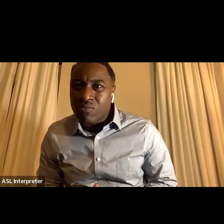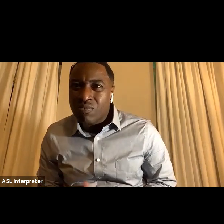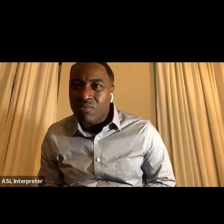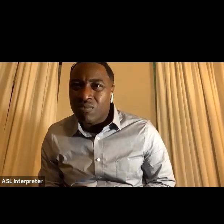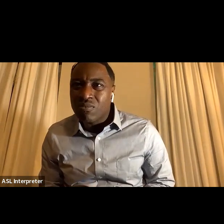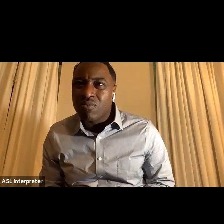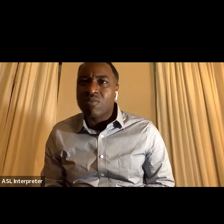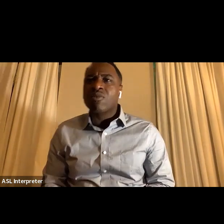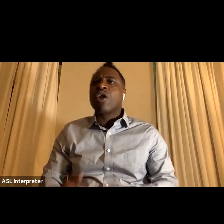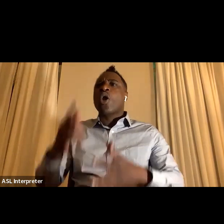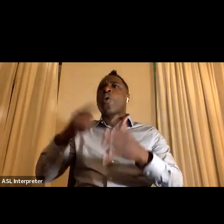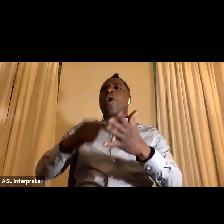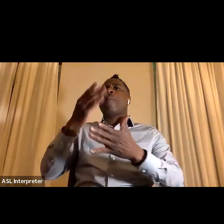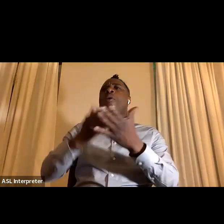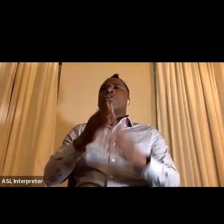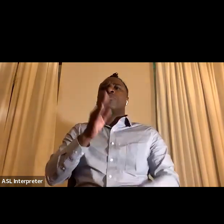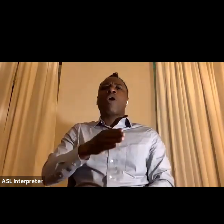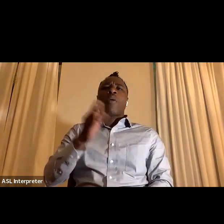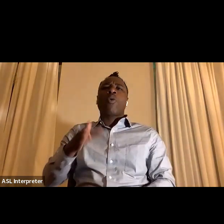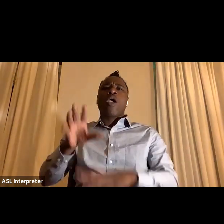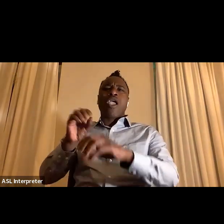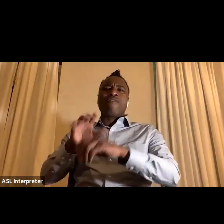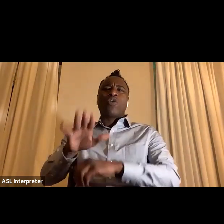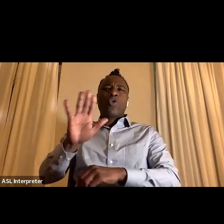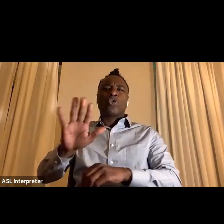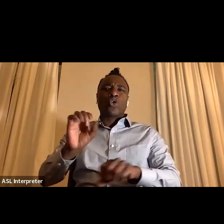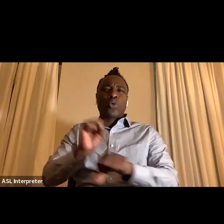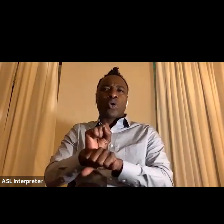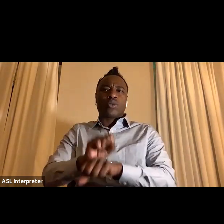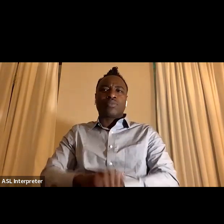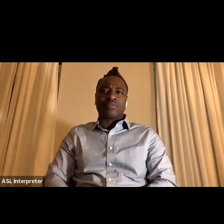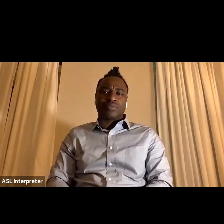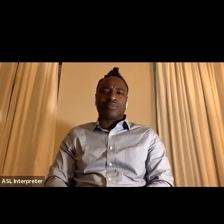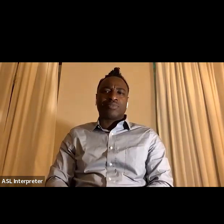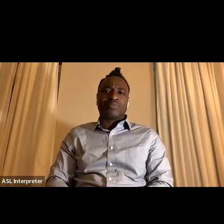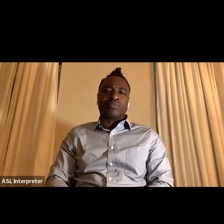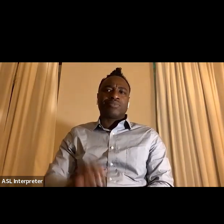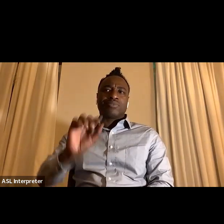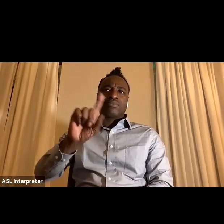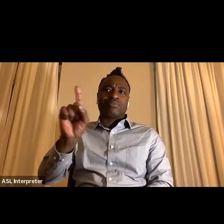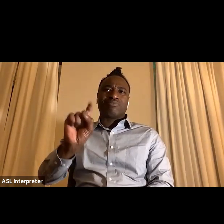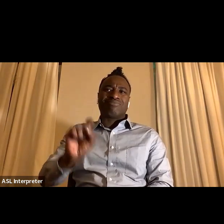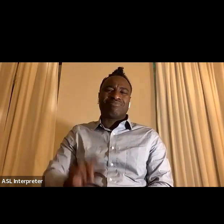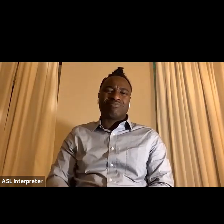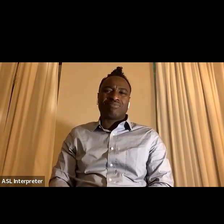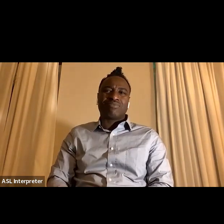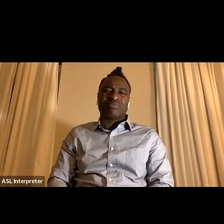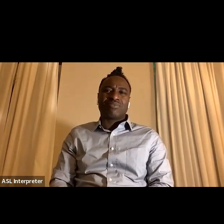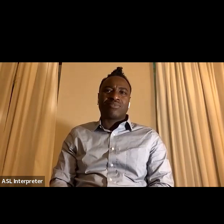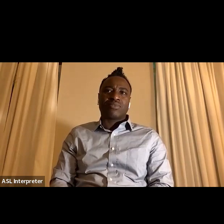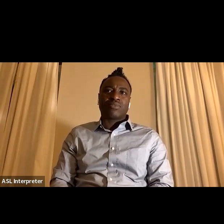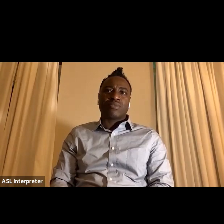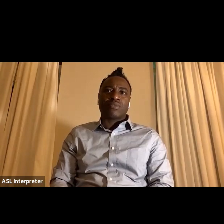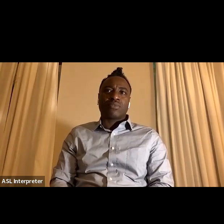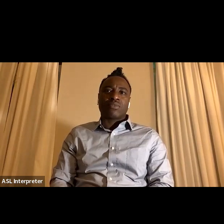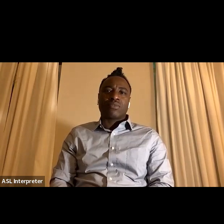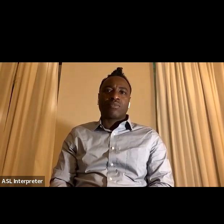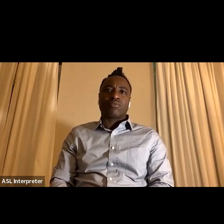have influenced your work? MM Honestly, for me, the whole city,